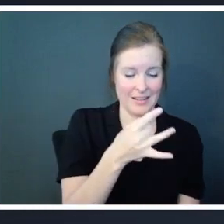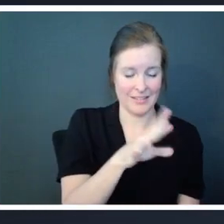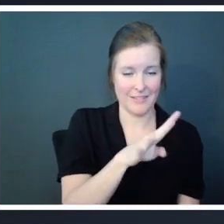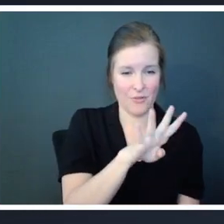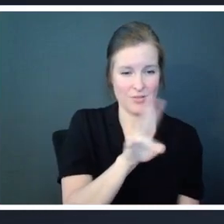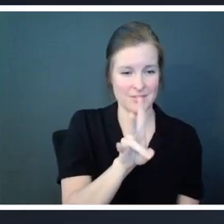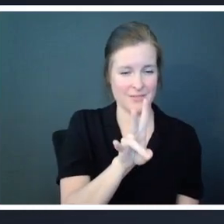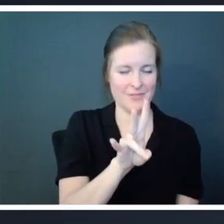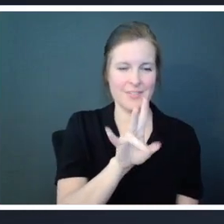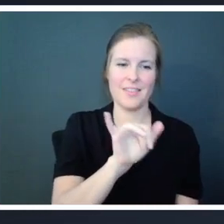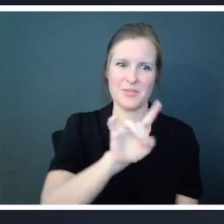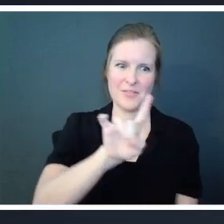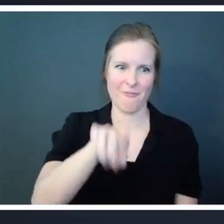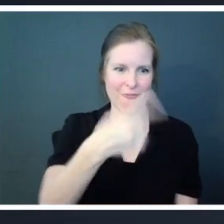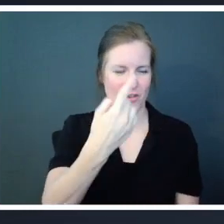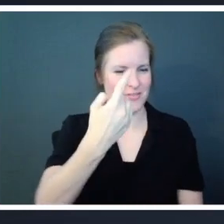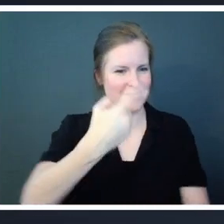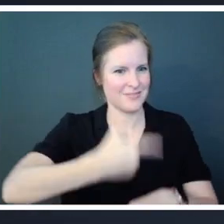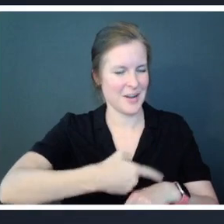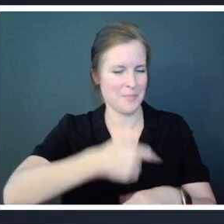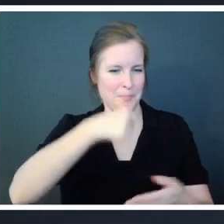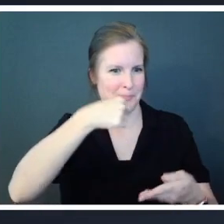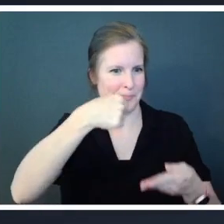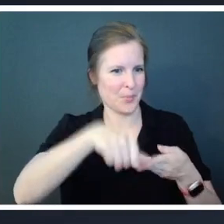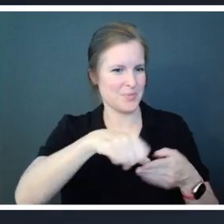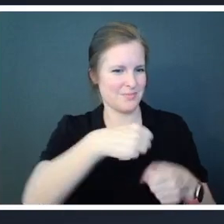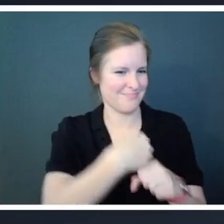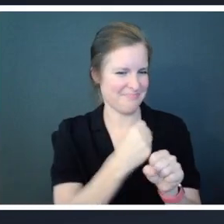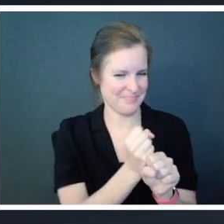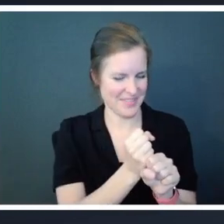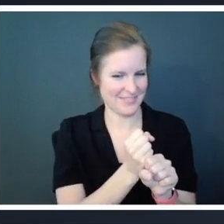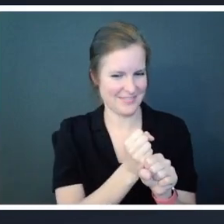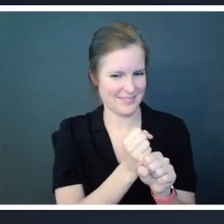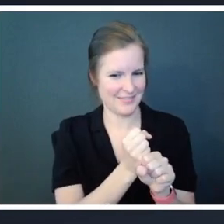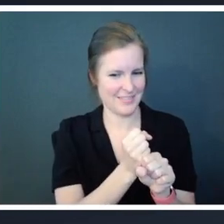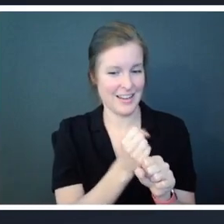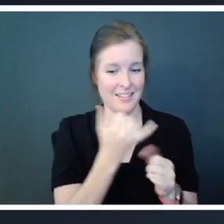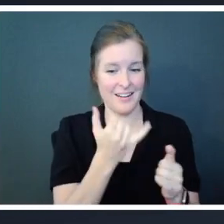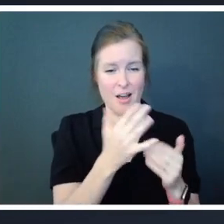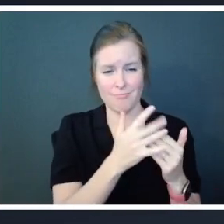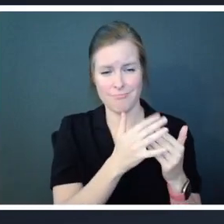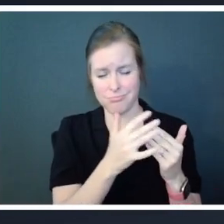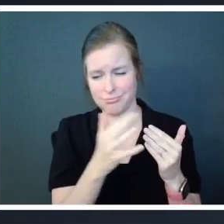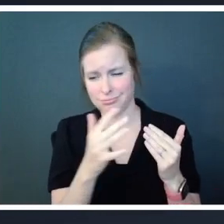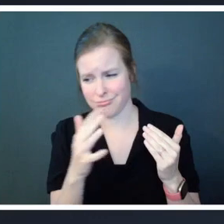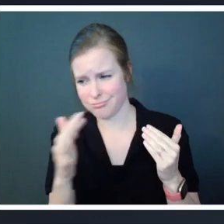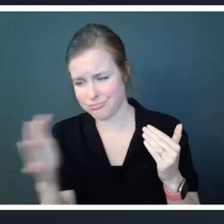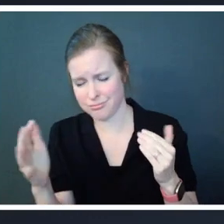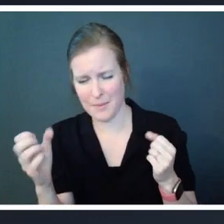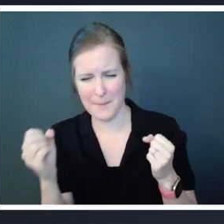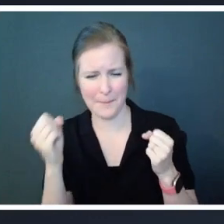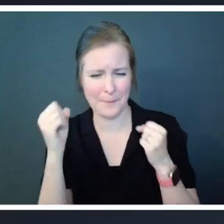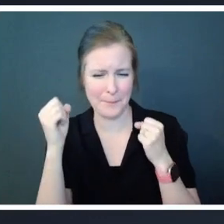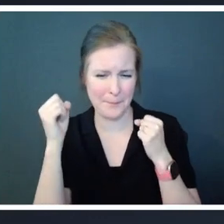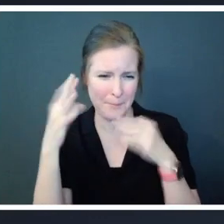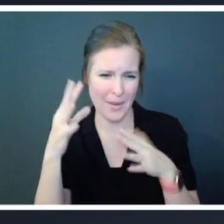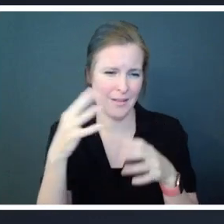there have been over 5,000 stamp designs issue. So, while the Postal Museum is a history museum,